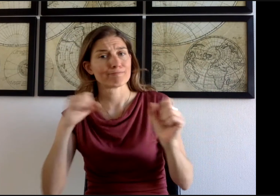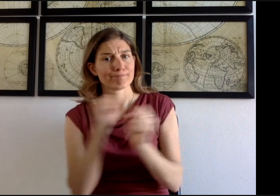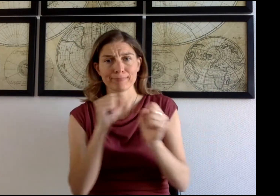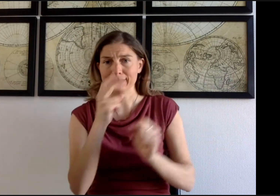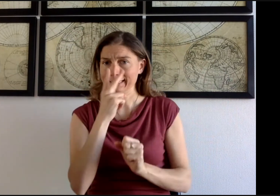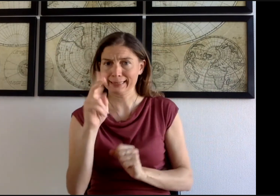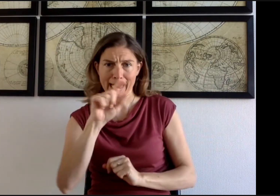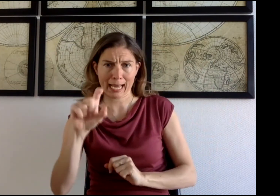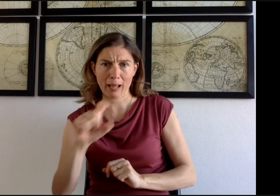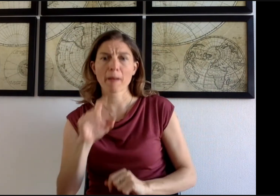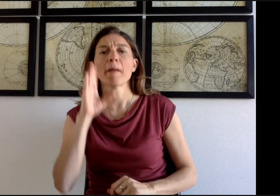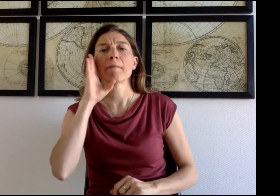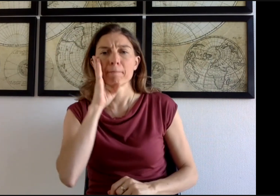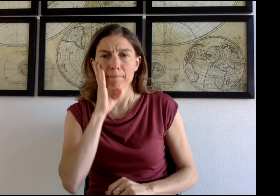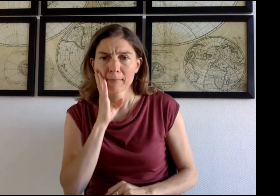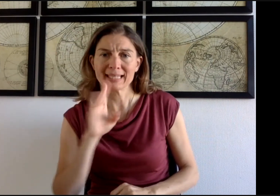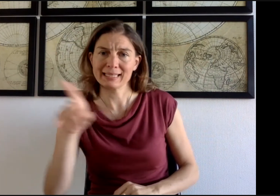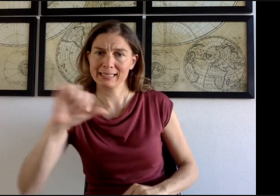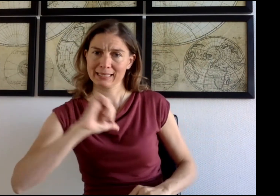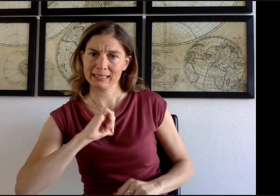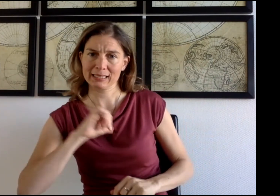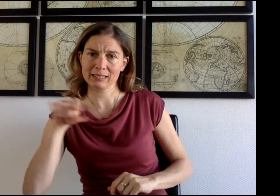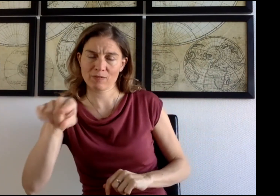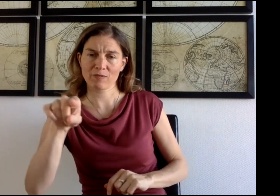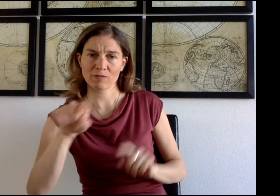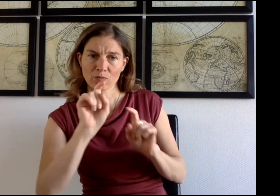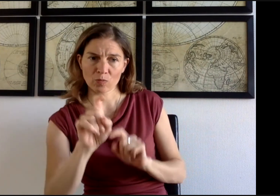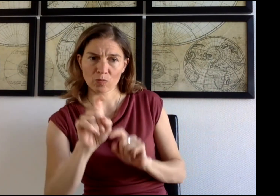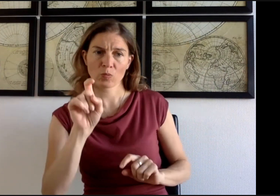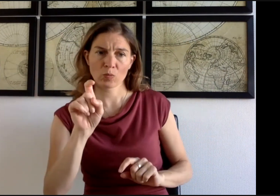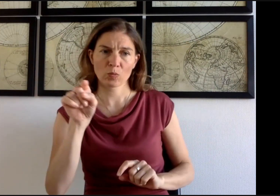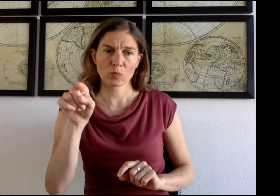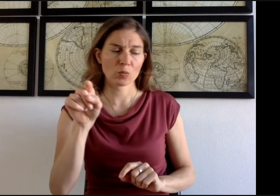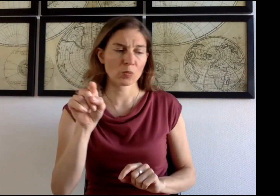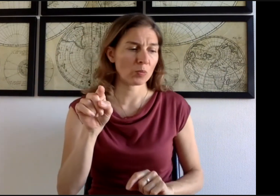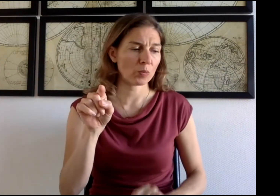We'll start then with the third person in order,